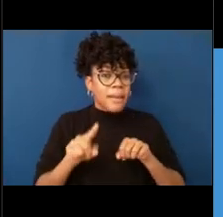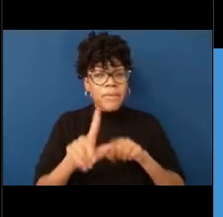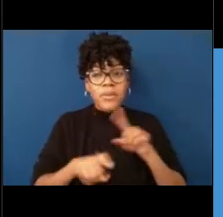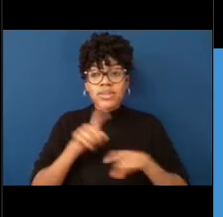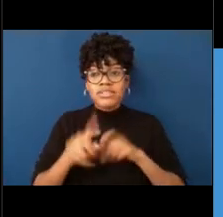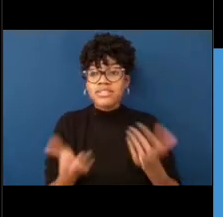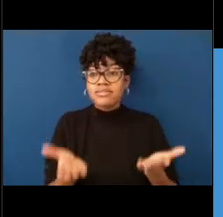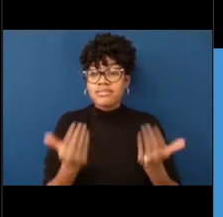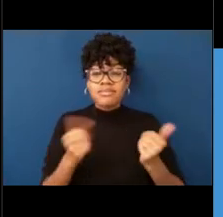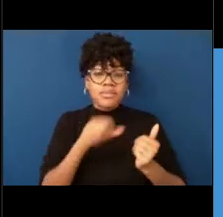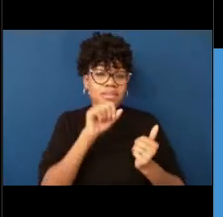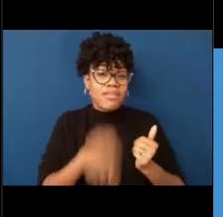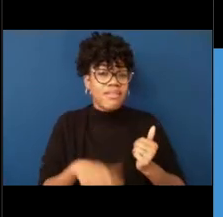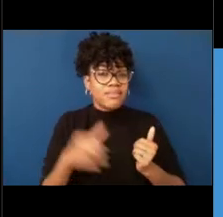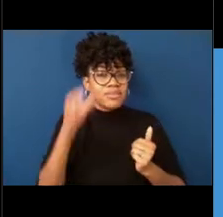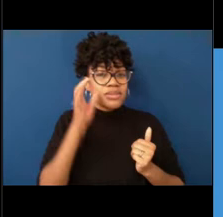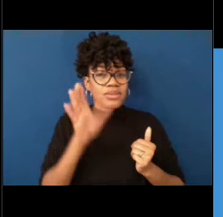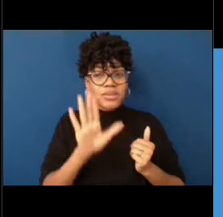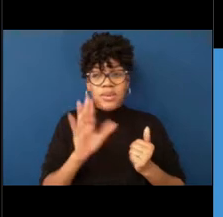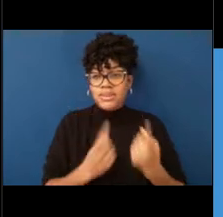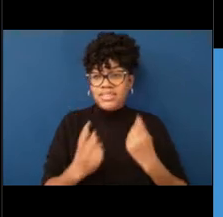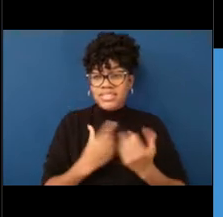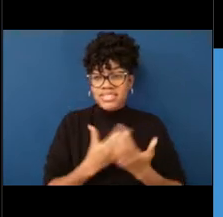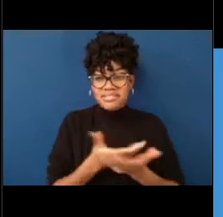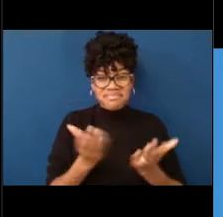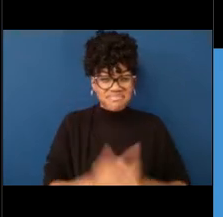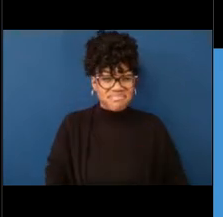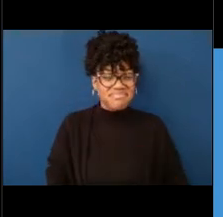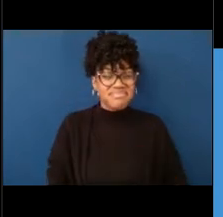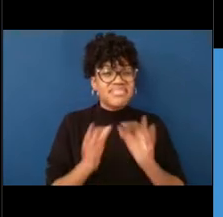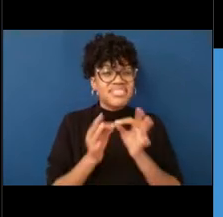We'd love to hear you guys. And while we're waiting,